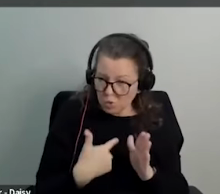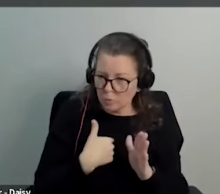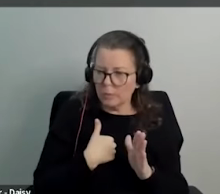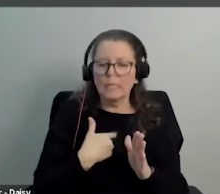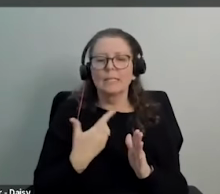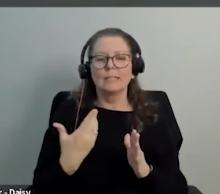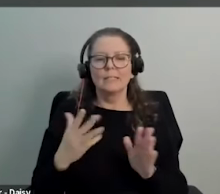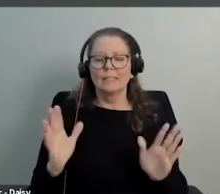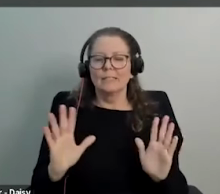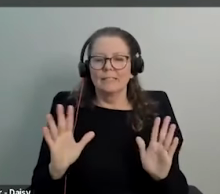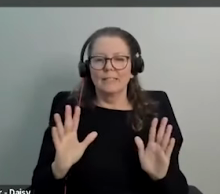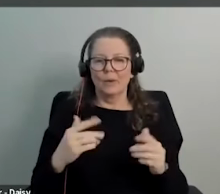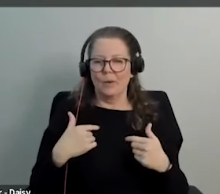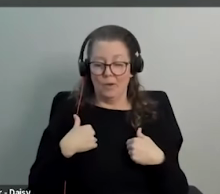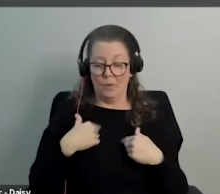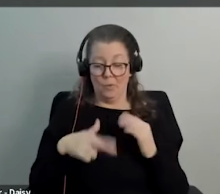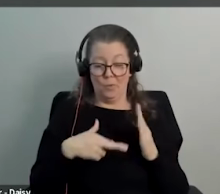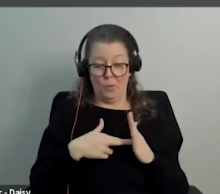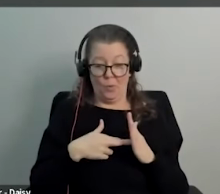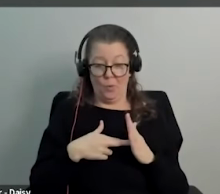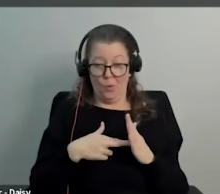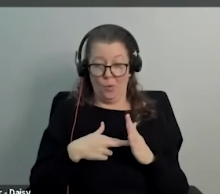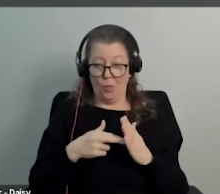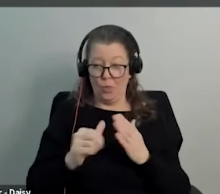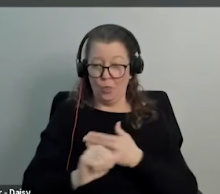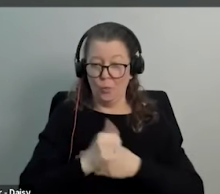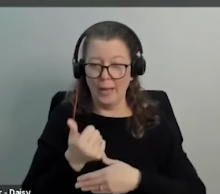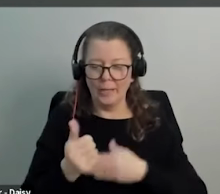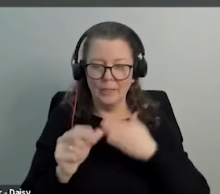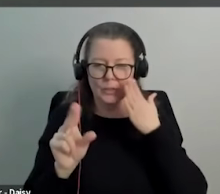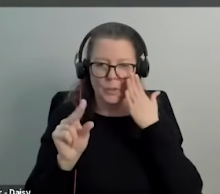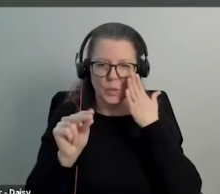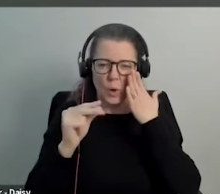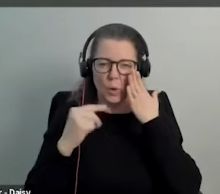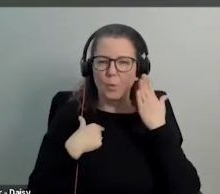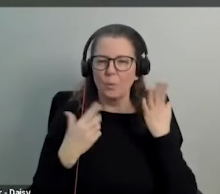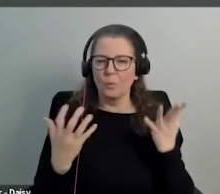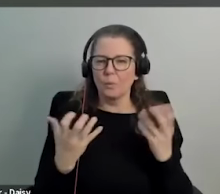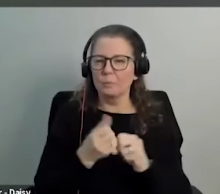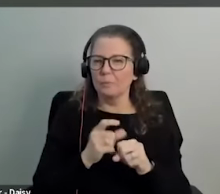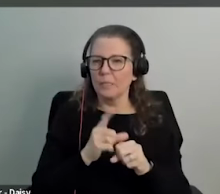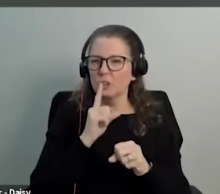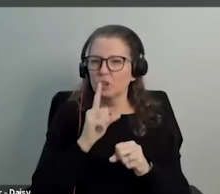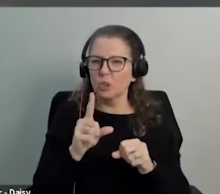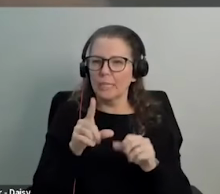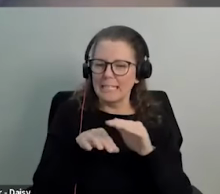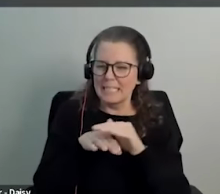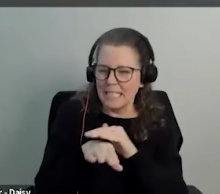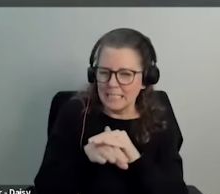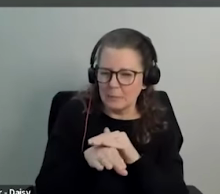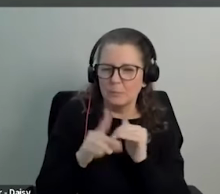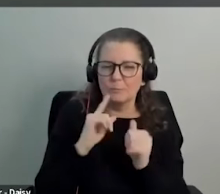You know, our role is not to do that, but our role is to make everything accessible for all people.